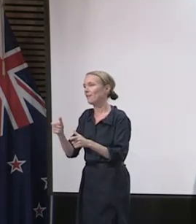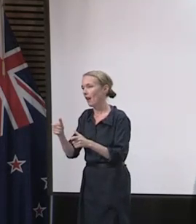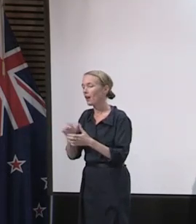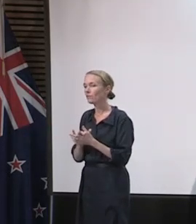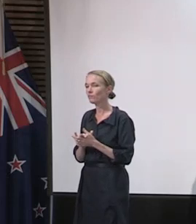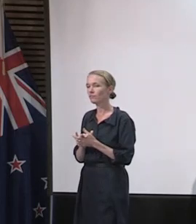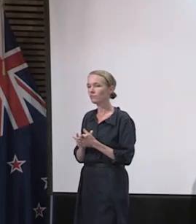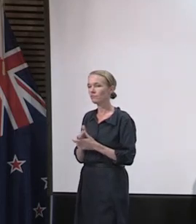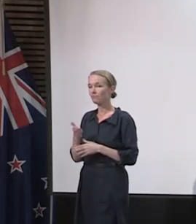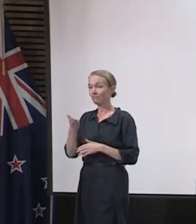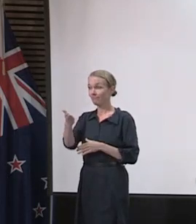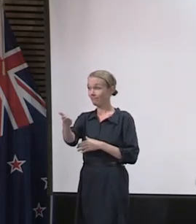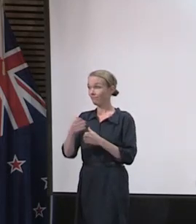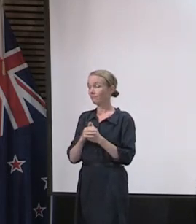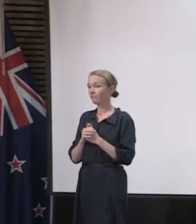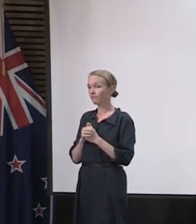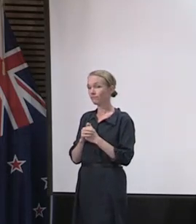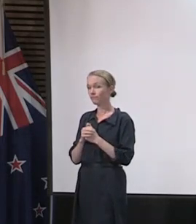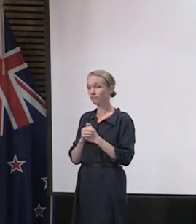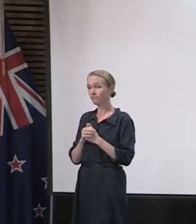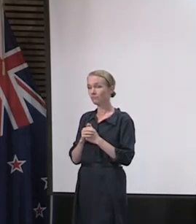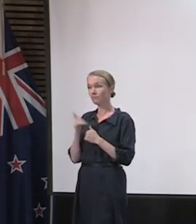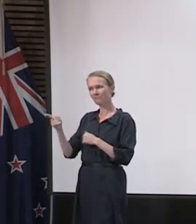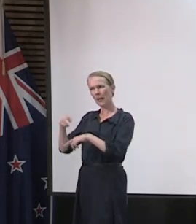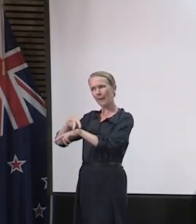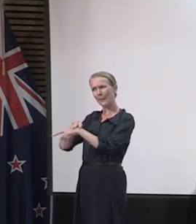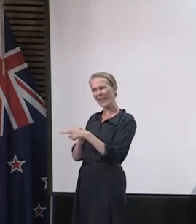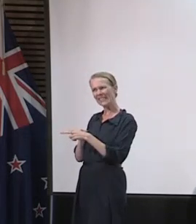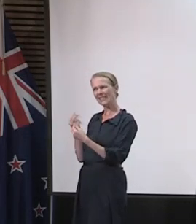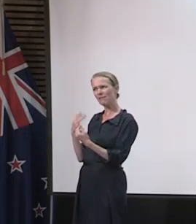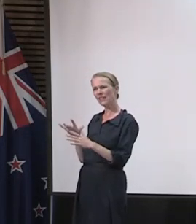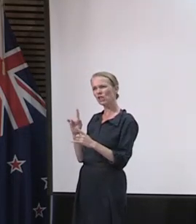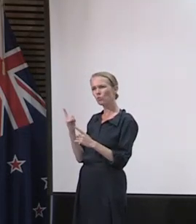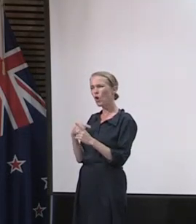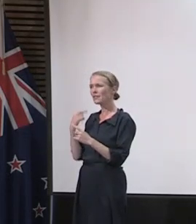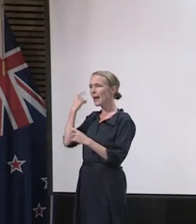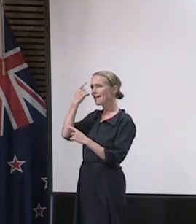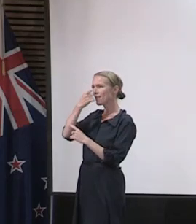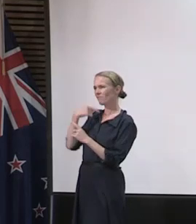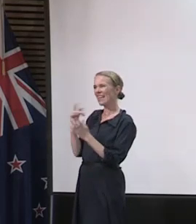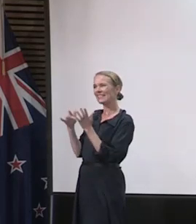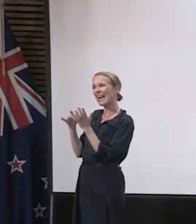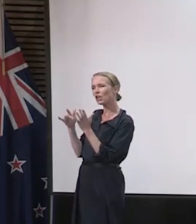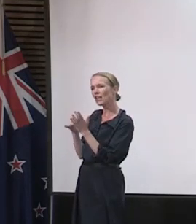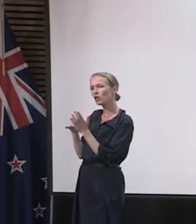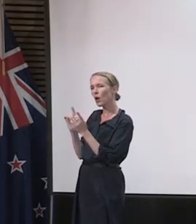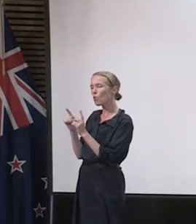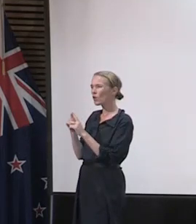so cautiously. What do you make of the facial recognition